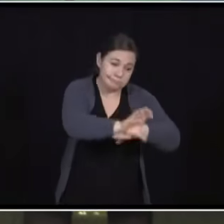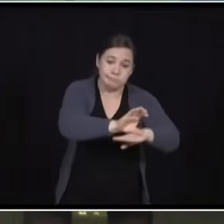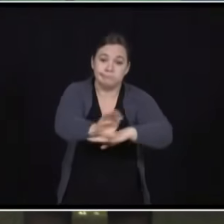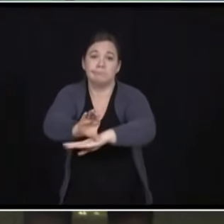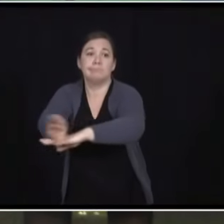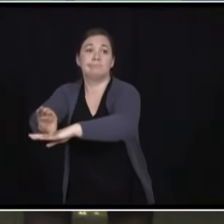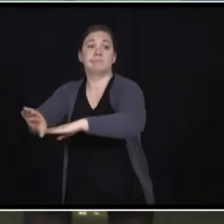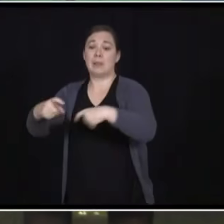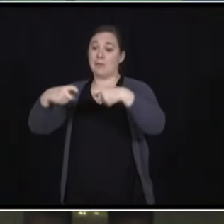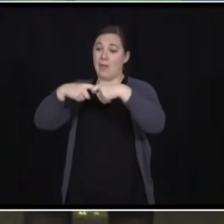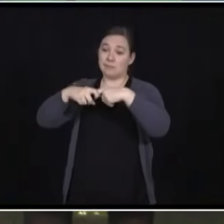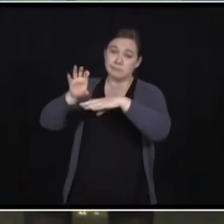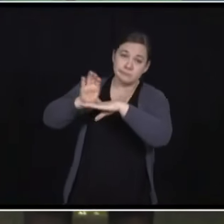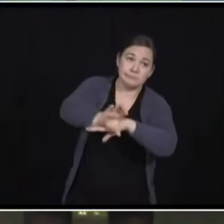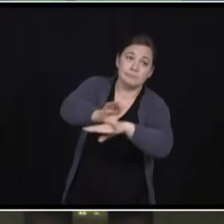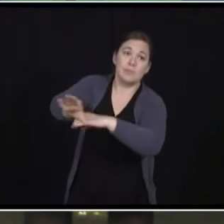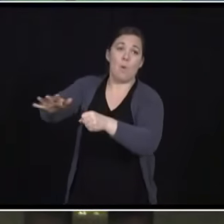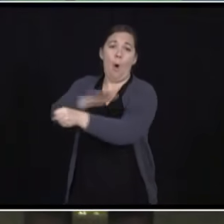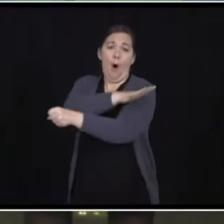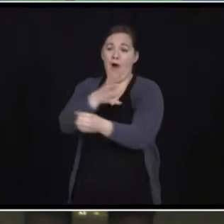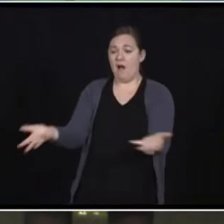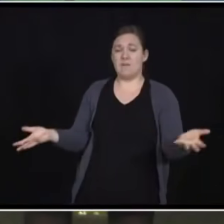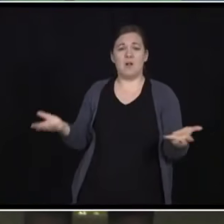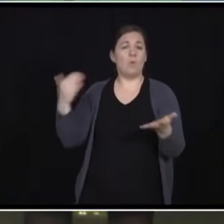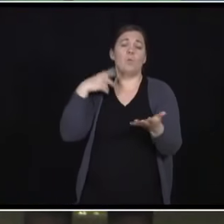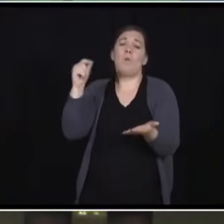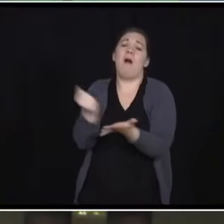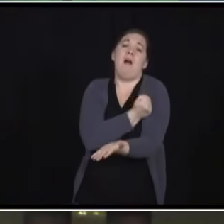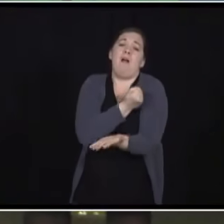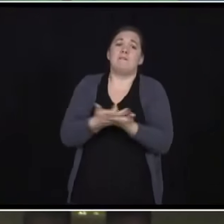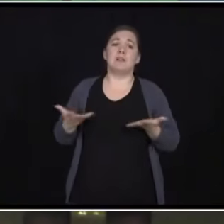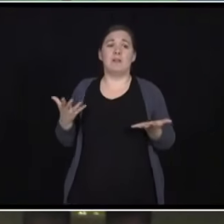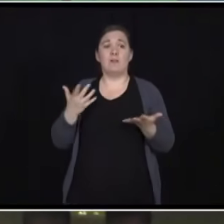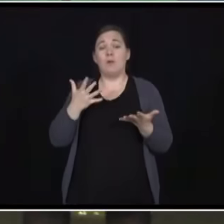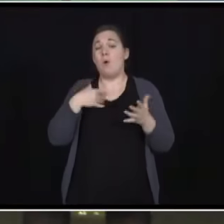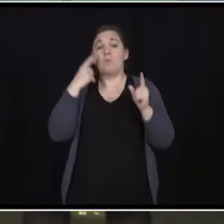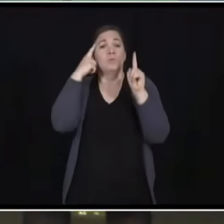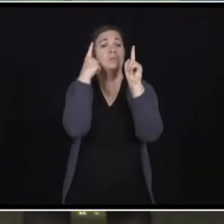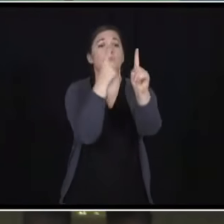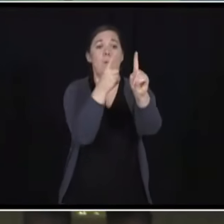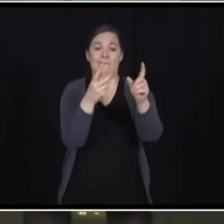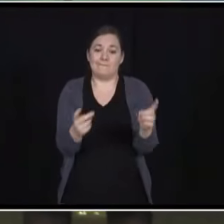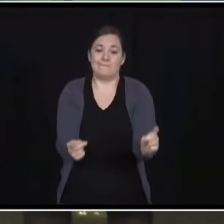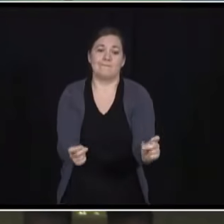took care of the property taxes, other energy costs. We are doing everything we can as a province